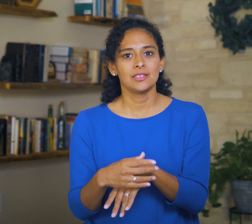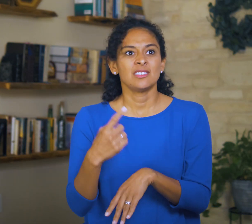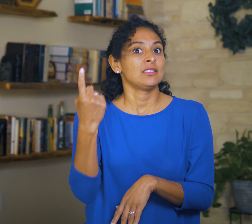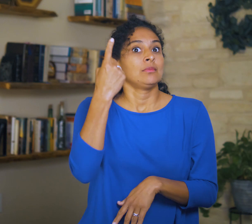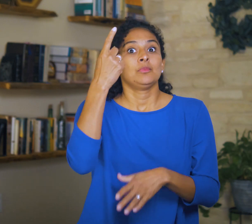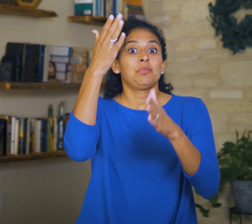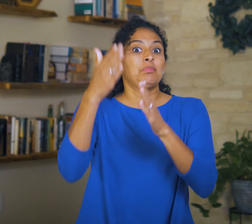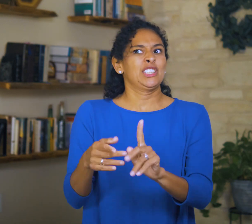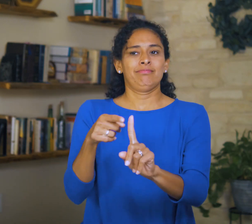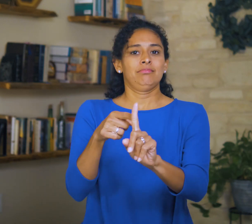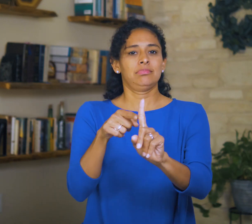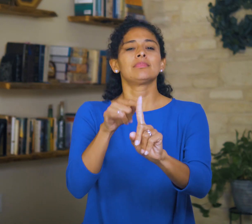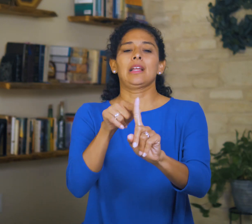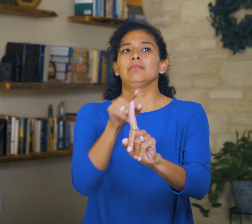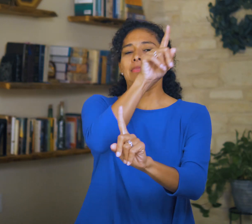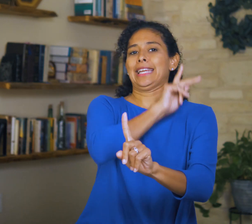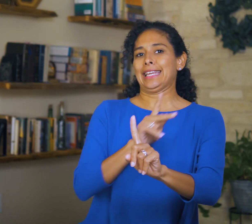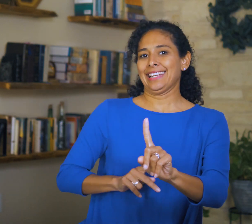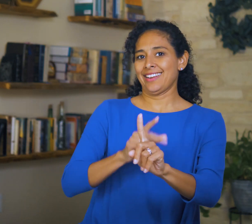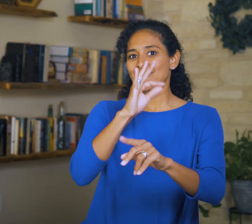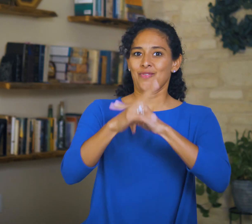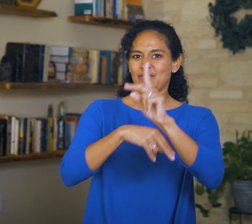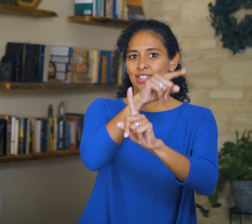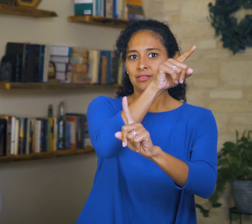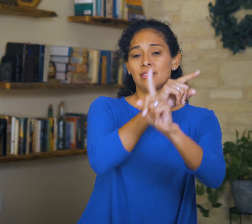But then someone—the King of the universe—